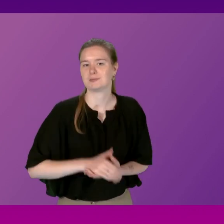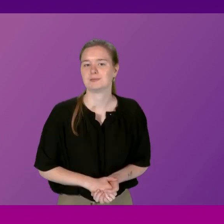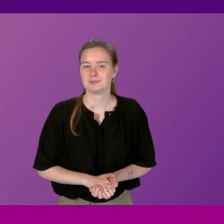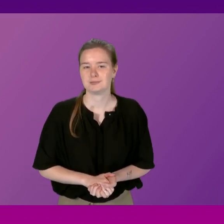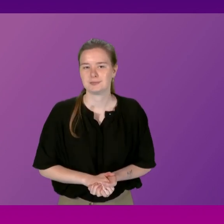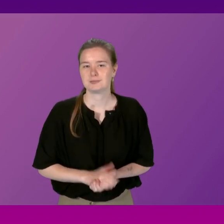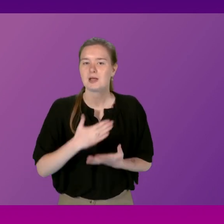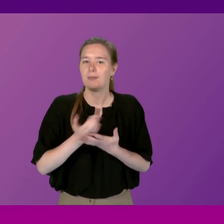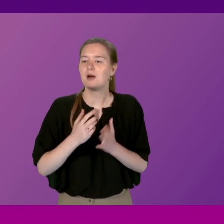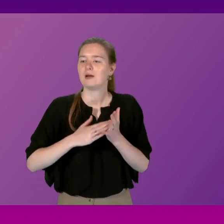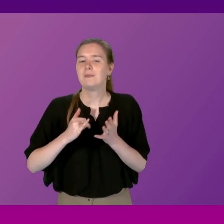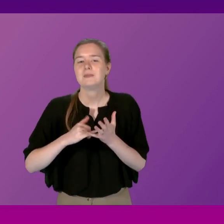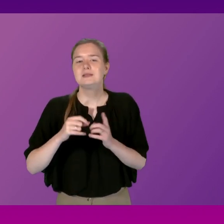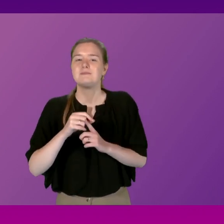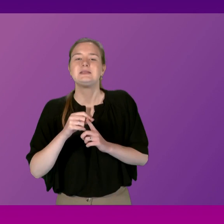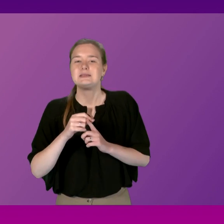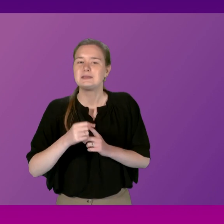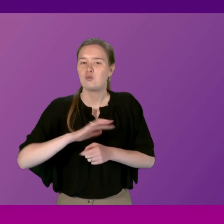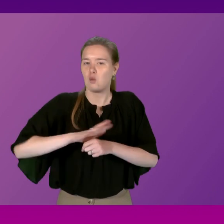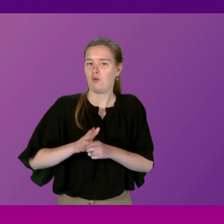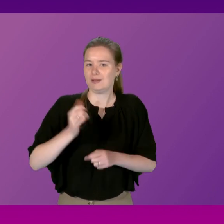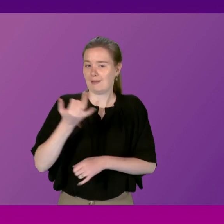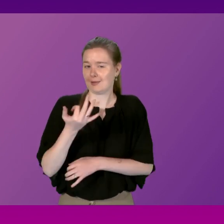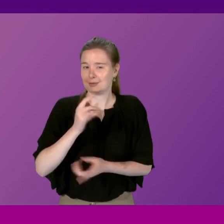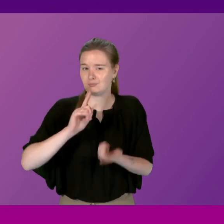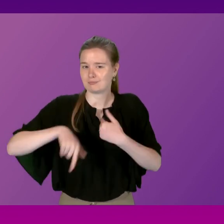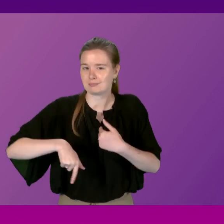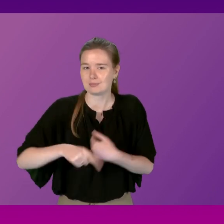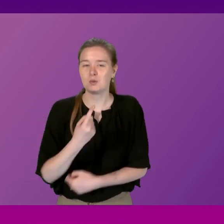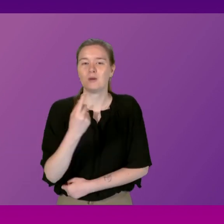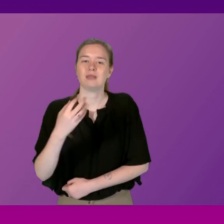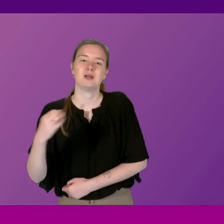As part of the Covid-19 response by Scottish National Party ministers, 1,090 additional